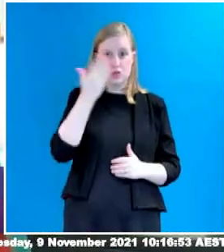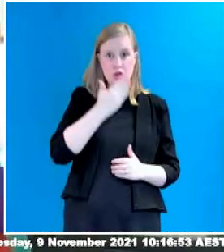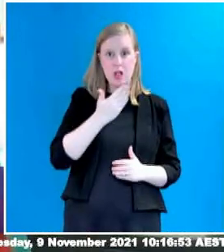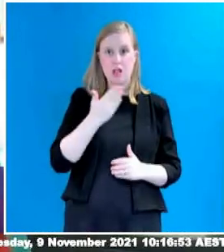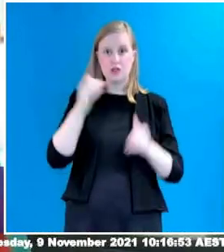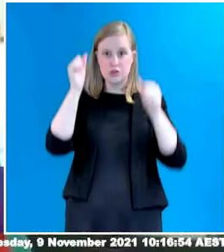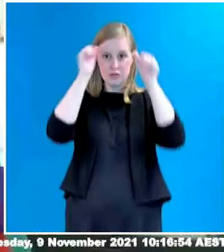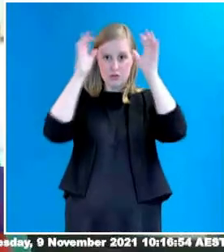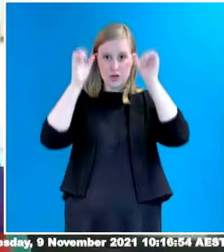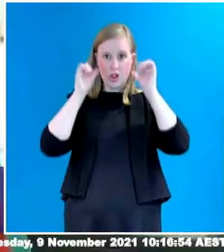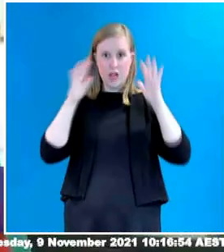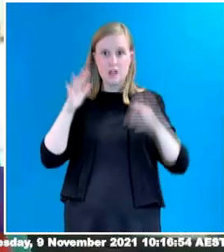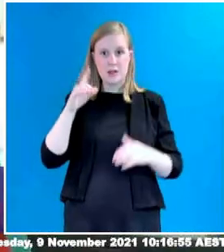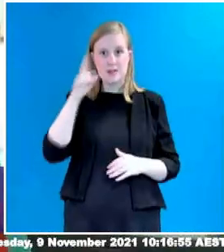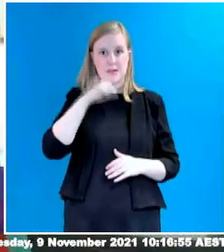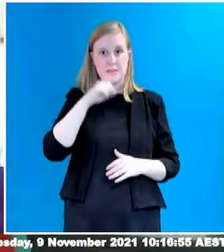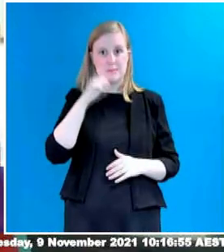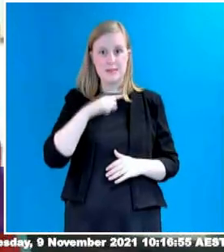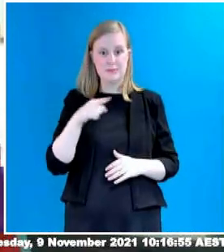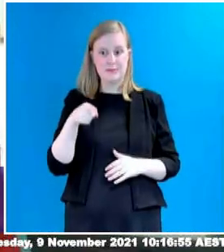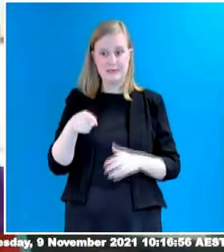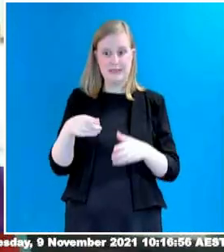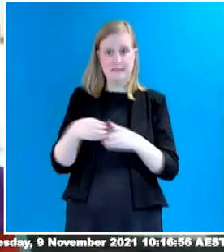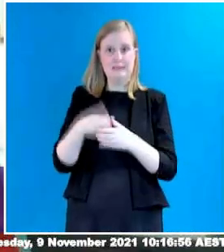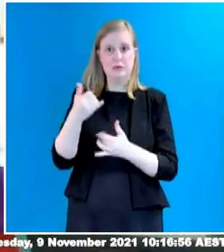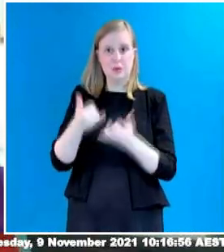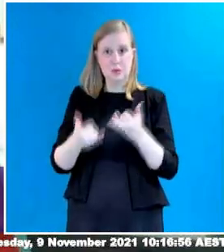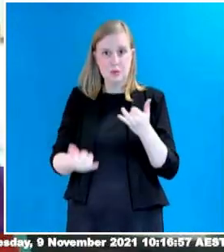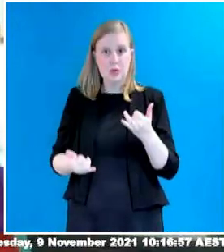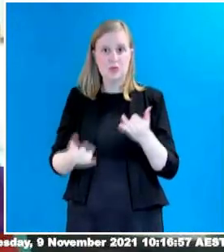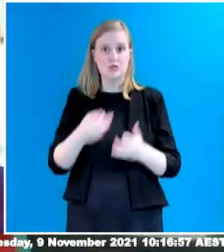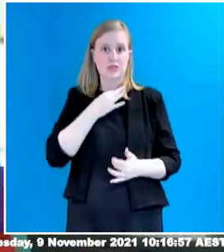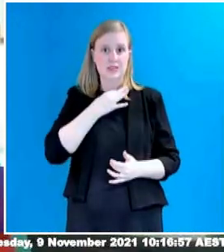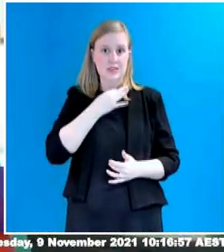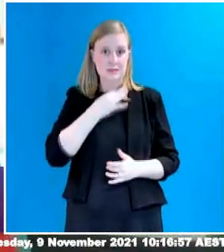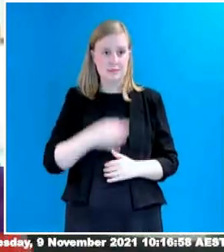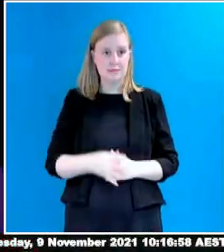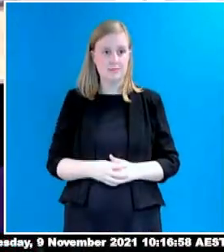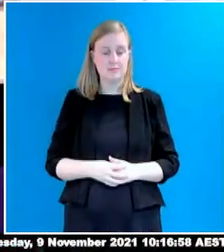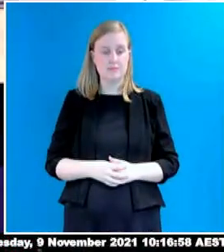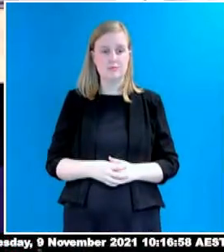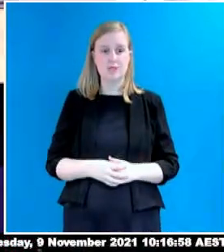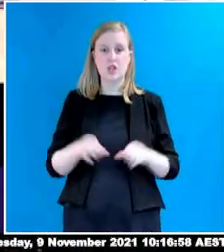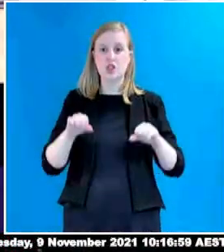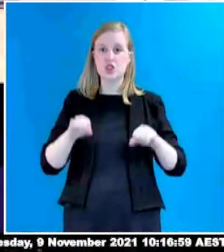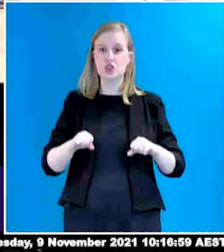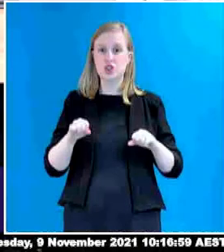What sorts of cases has the Commission intervened in?